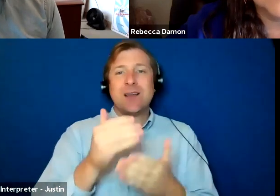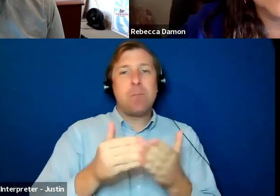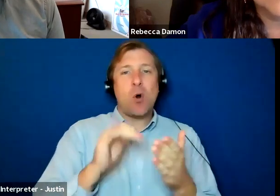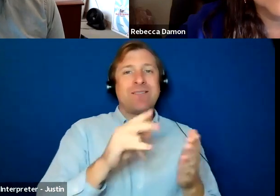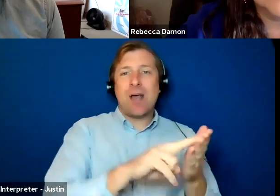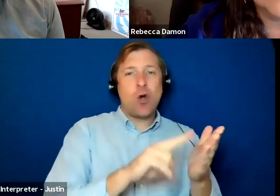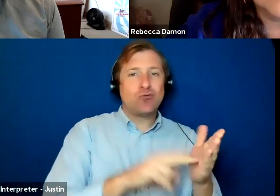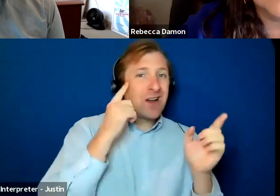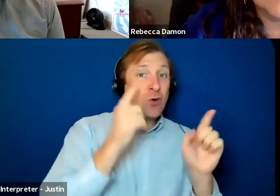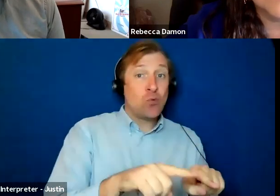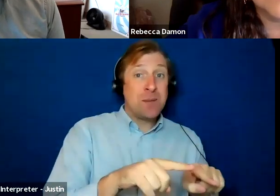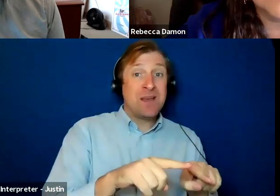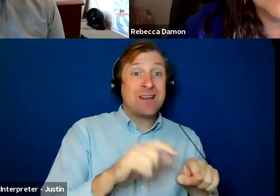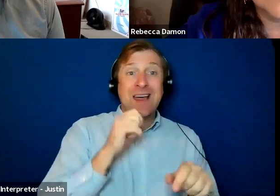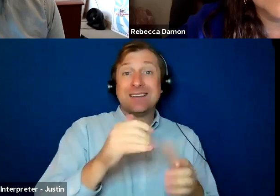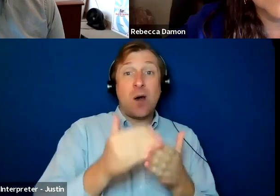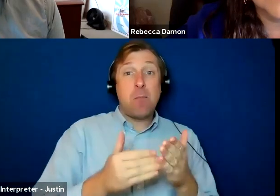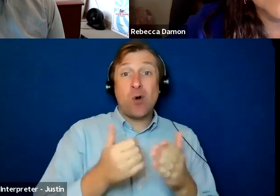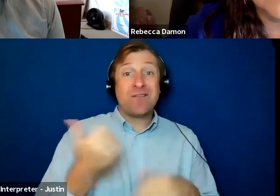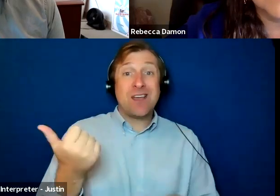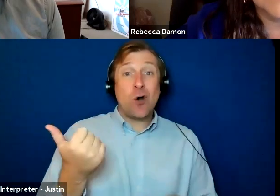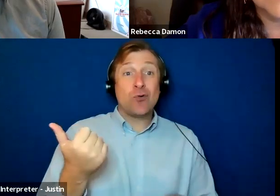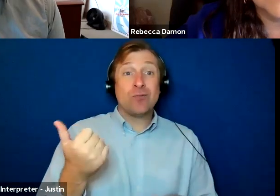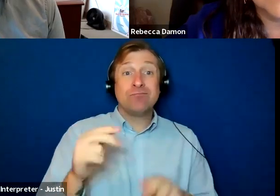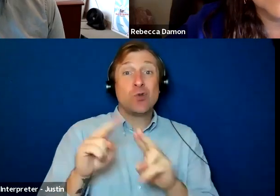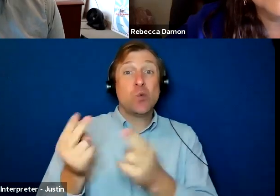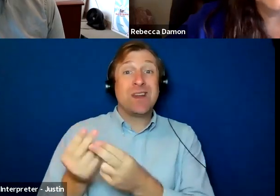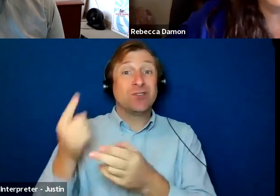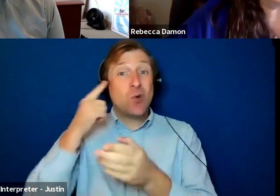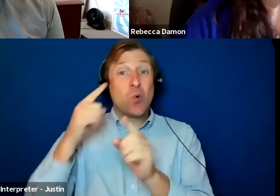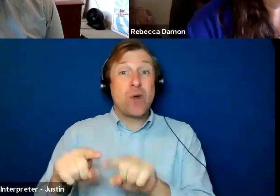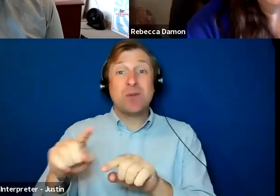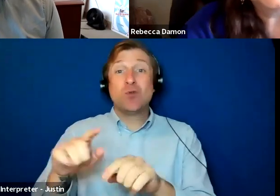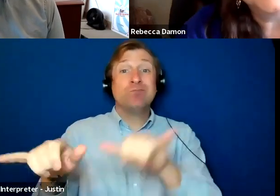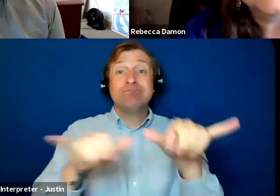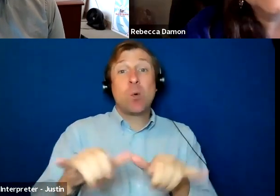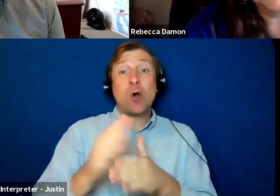it's not part of this agreement for any of the other unions either. I think we all shared that philosophy.